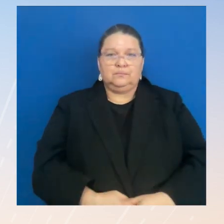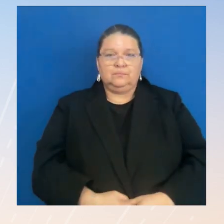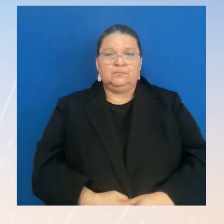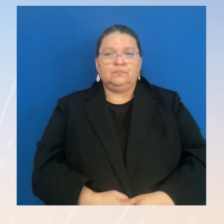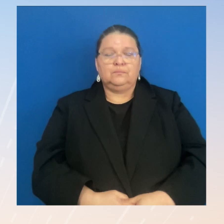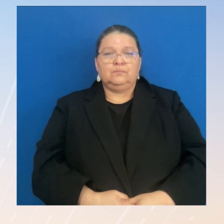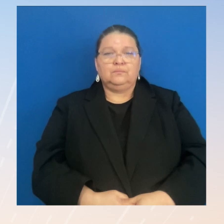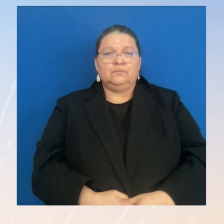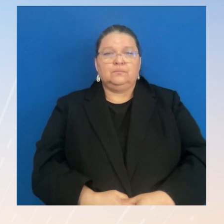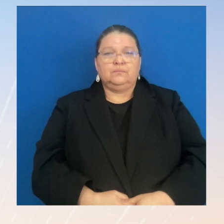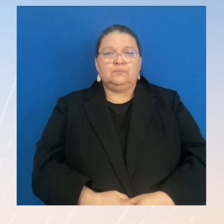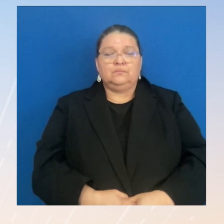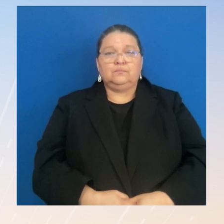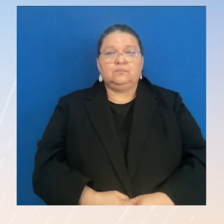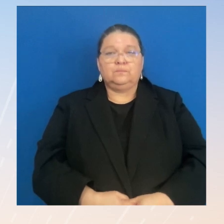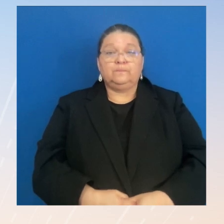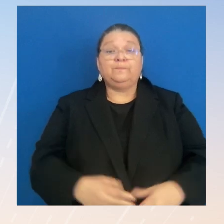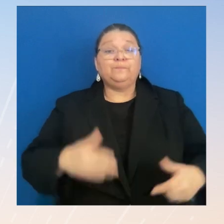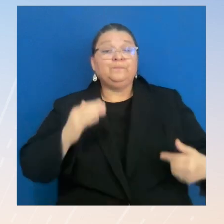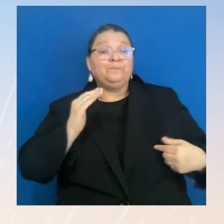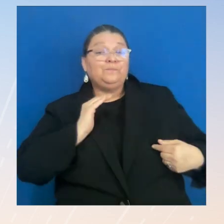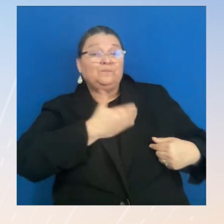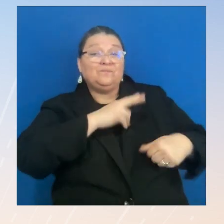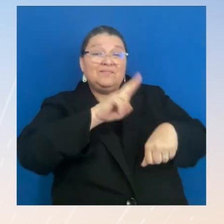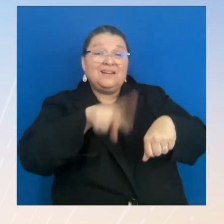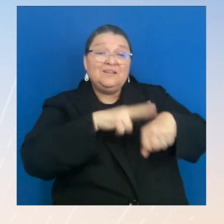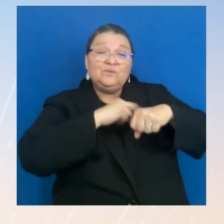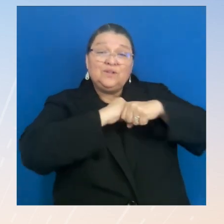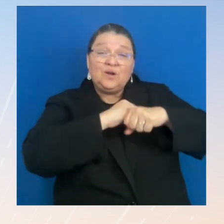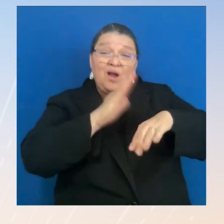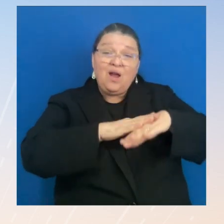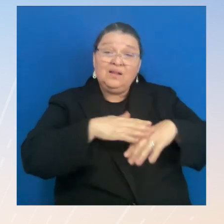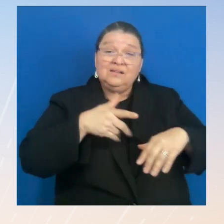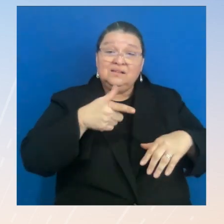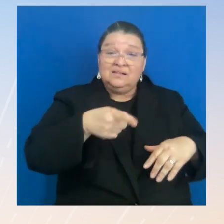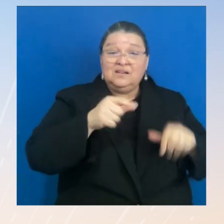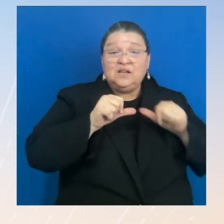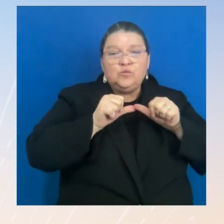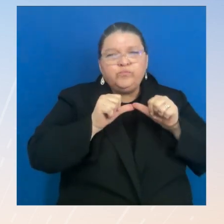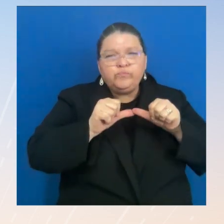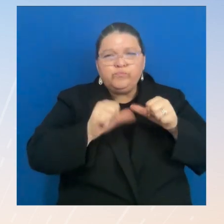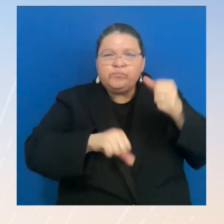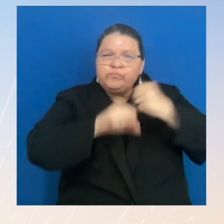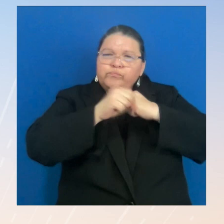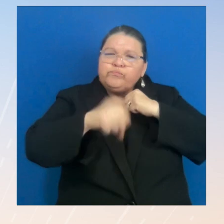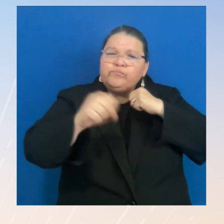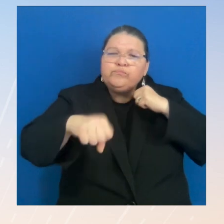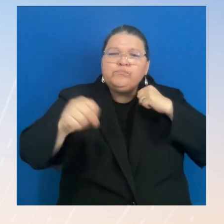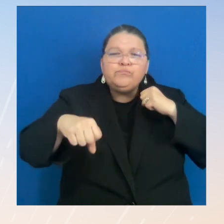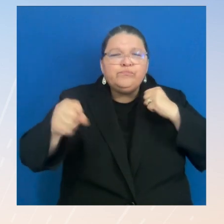had with his counterpart, he also conveyed -- reiterated our one-China policy,